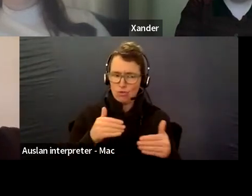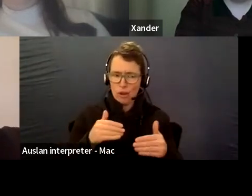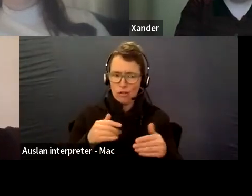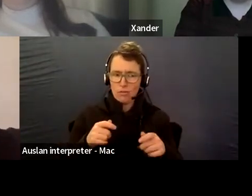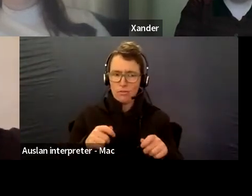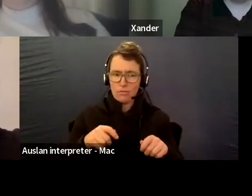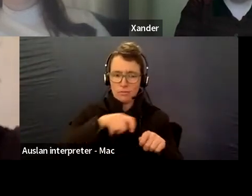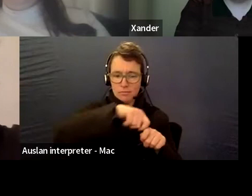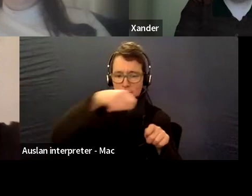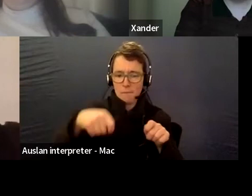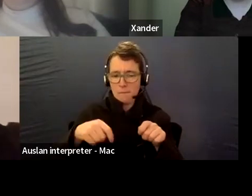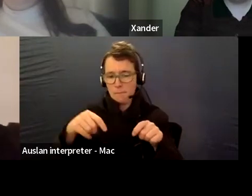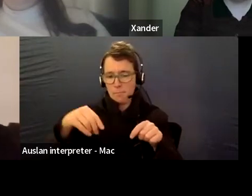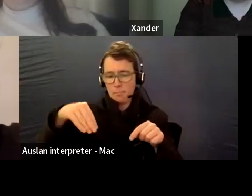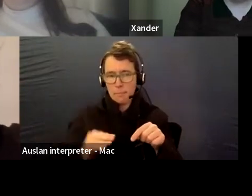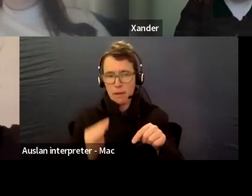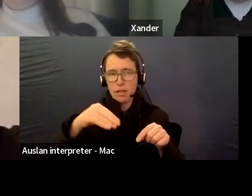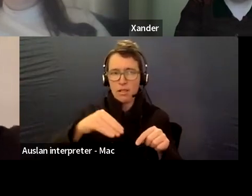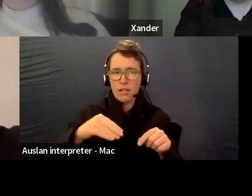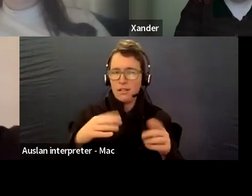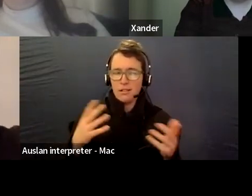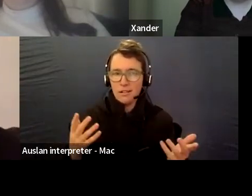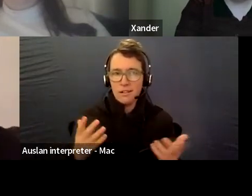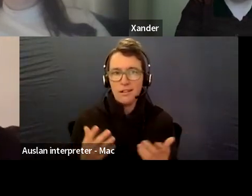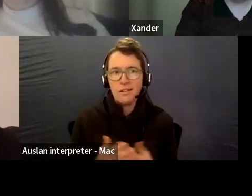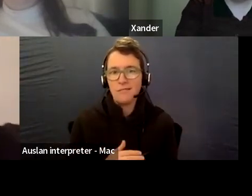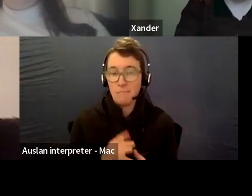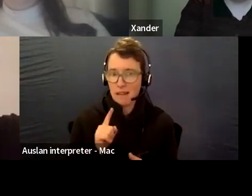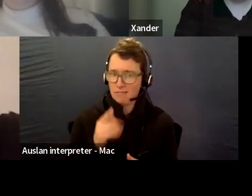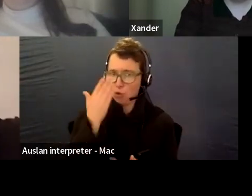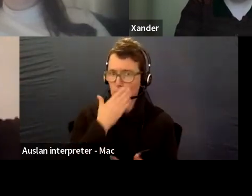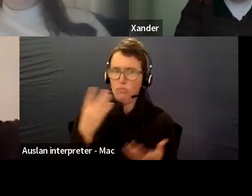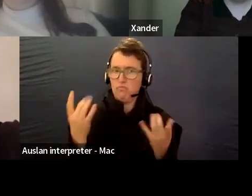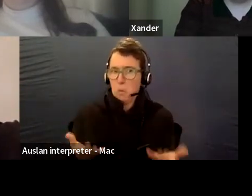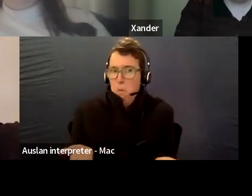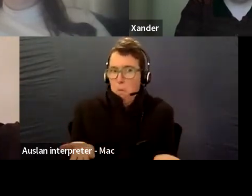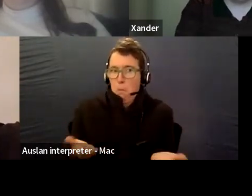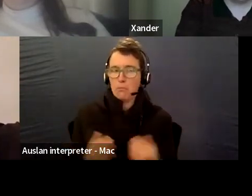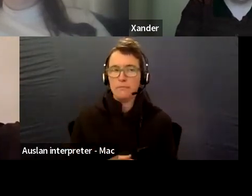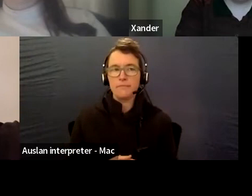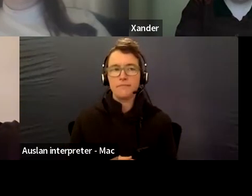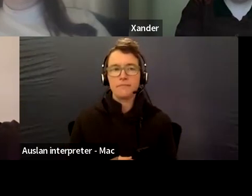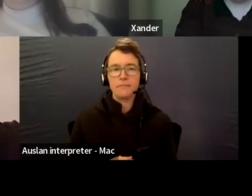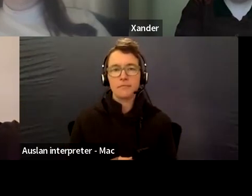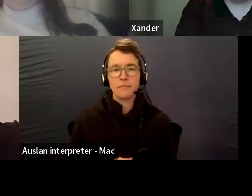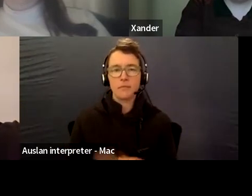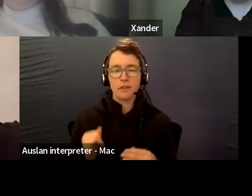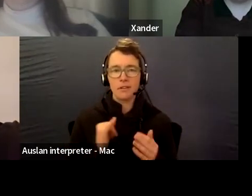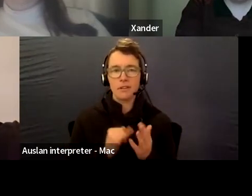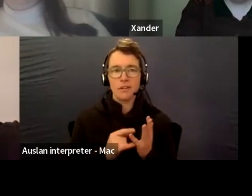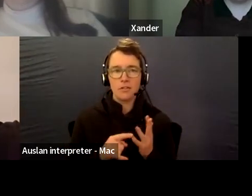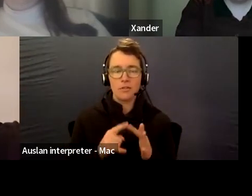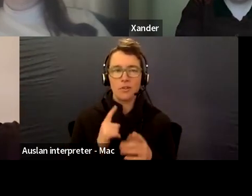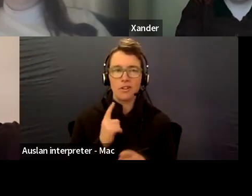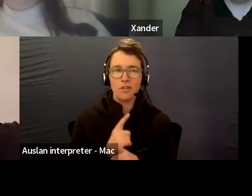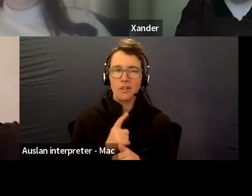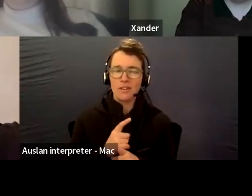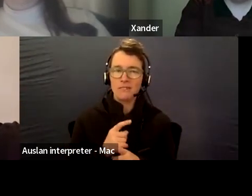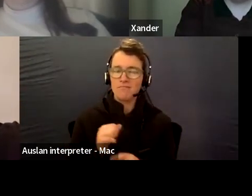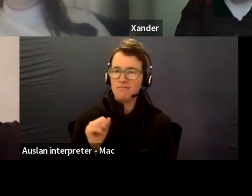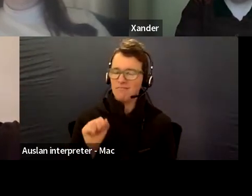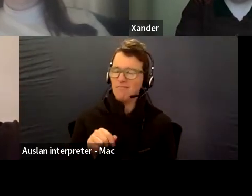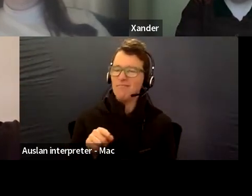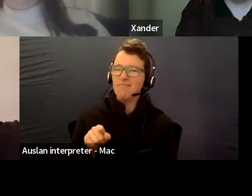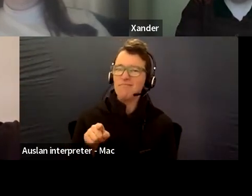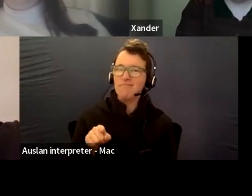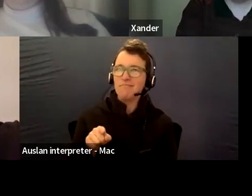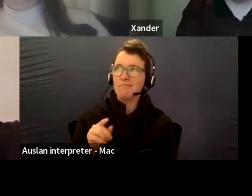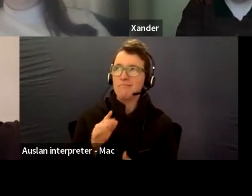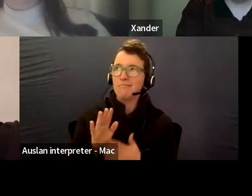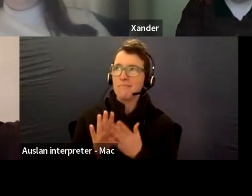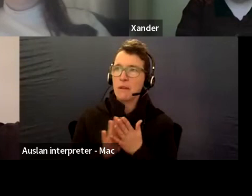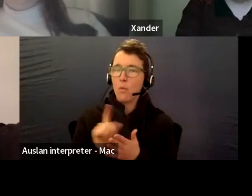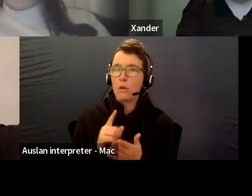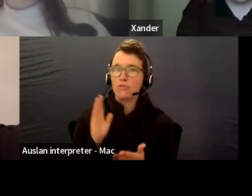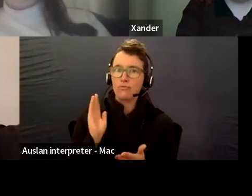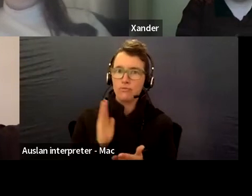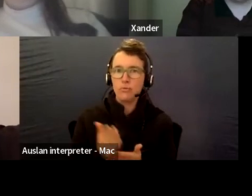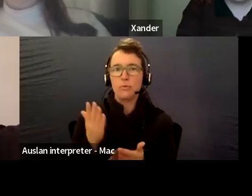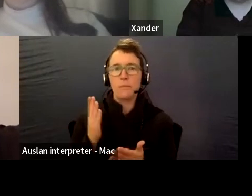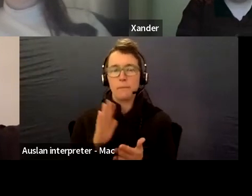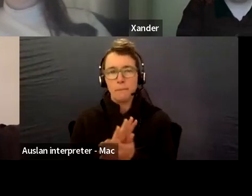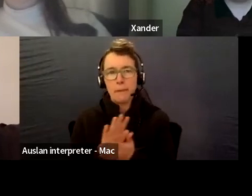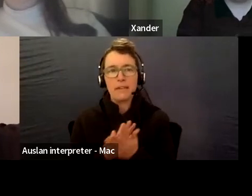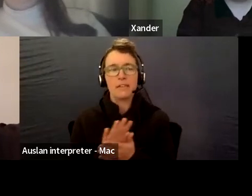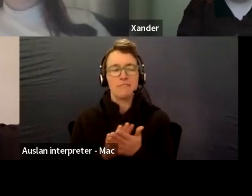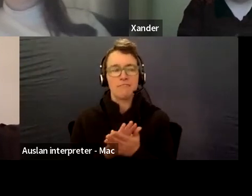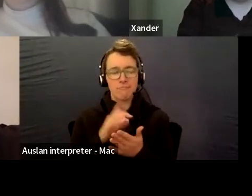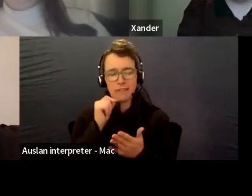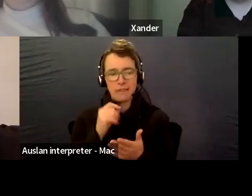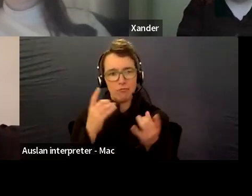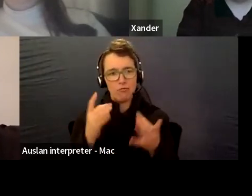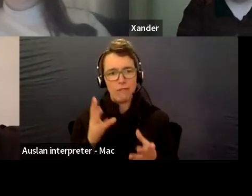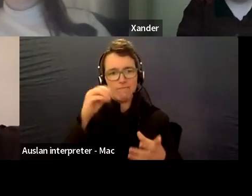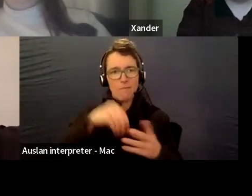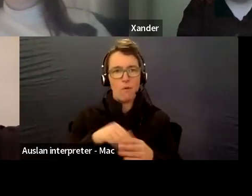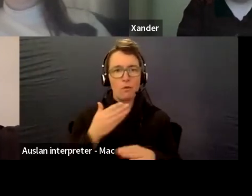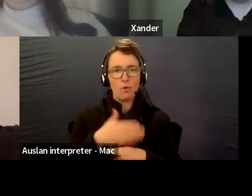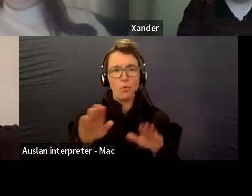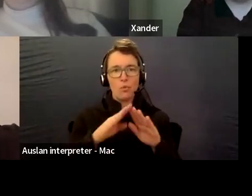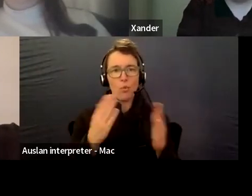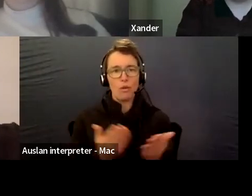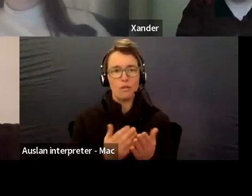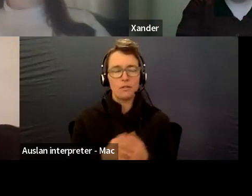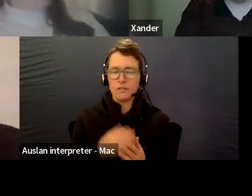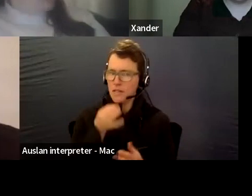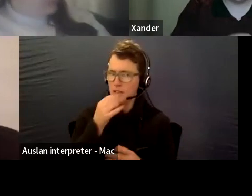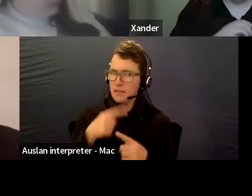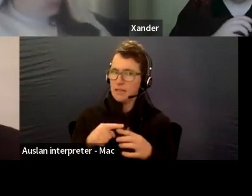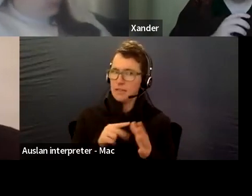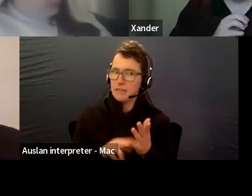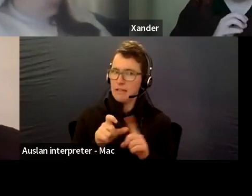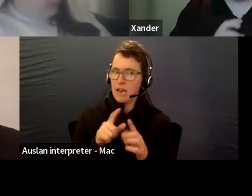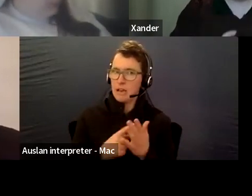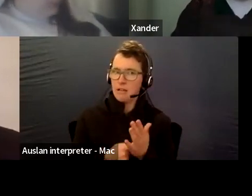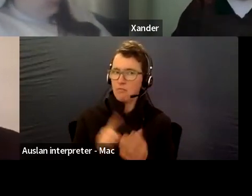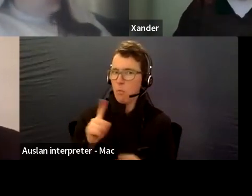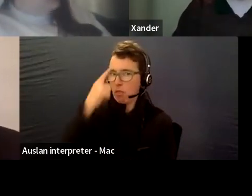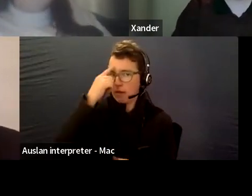So yeah, thank you. That's great. Yeah, I suppose it's, it's looking for the things that are meaningful about as Emily said stepping into a new world and the community and ready to learn Zander What about you what to school ready mean to you.